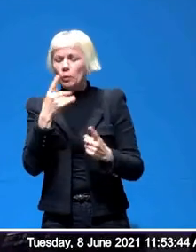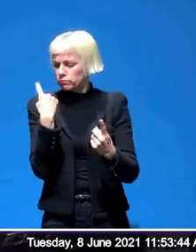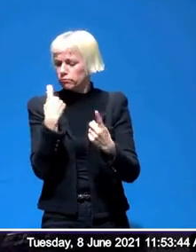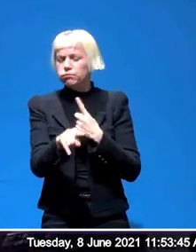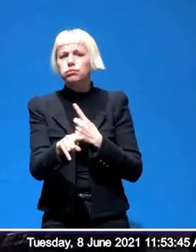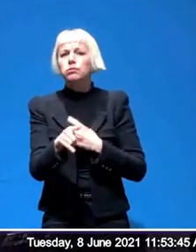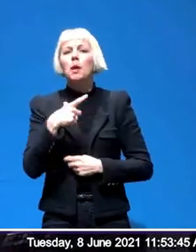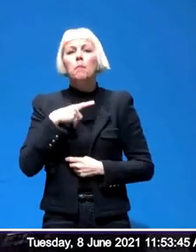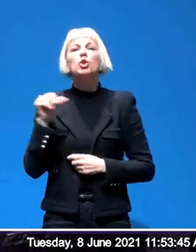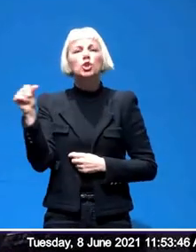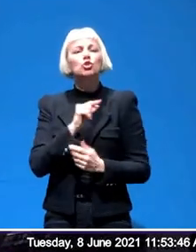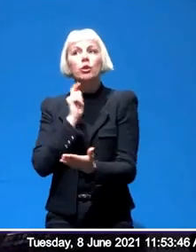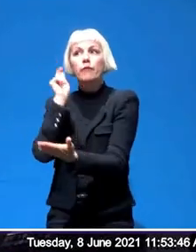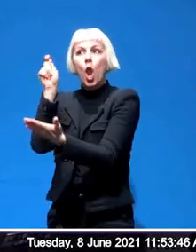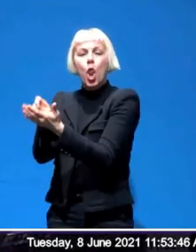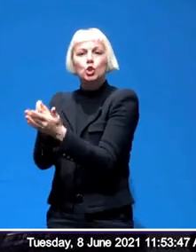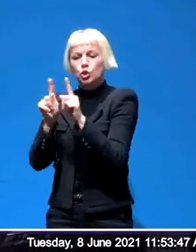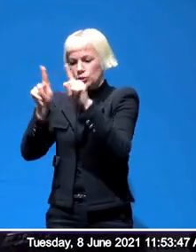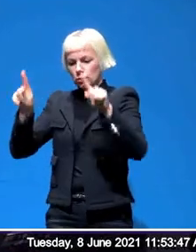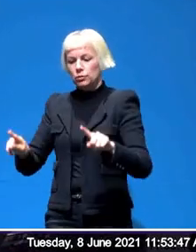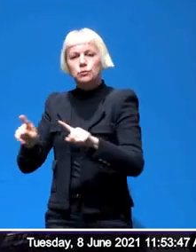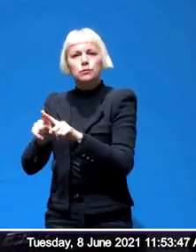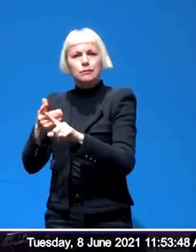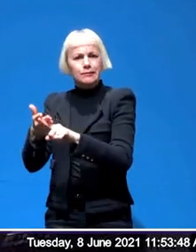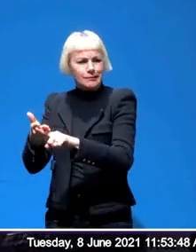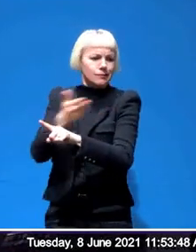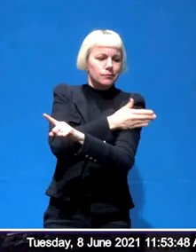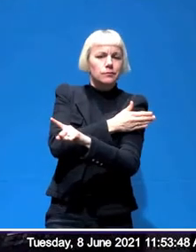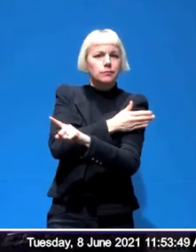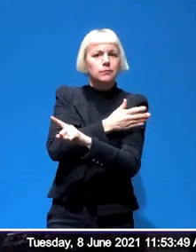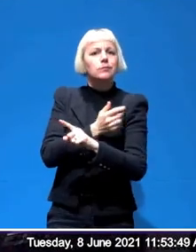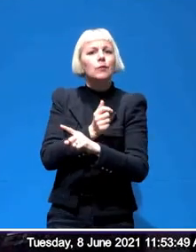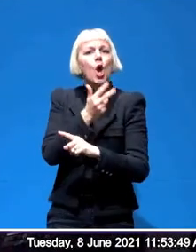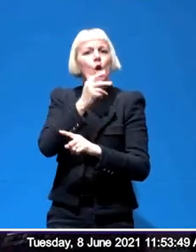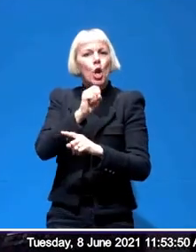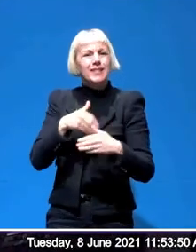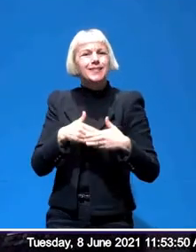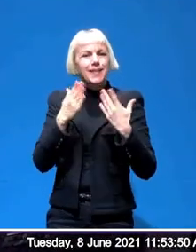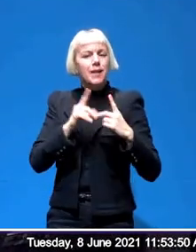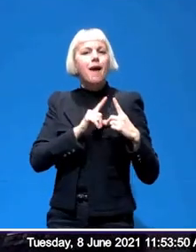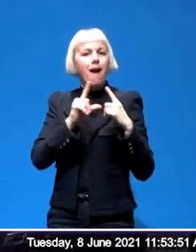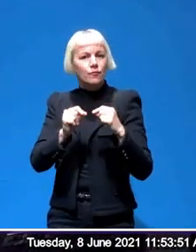needed to have lodged the application within 90 days of the date of the plan, the date the plan was signed.